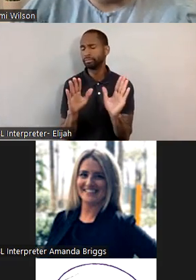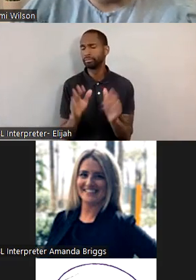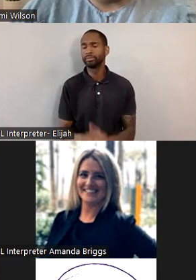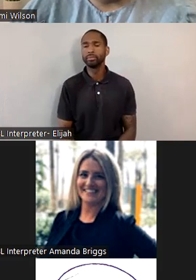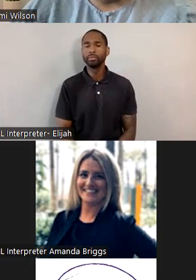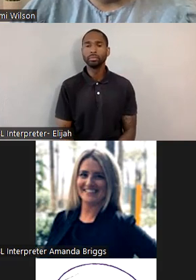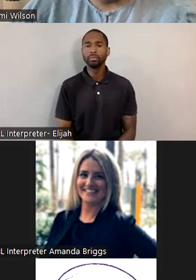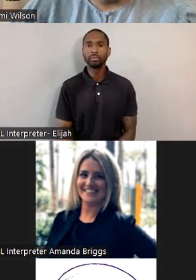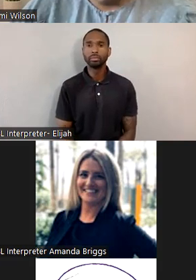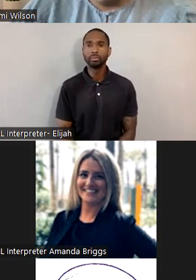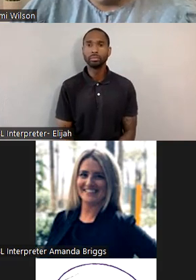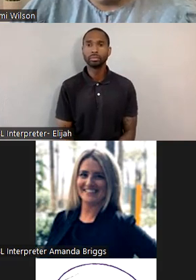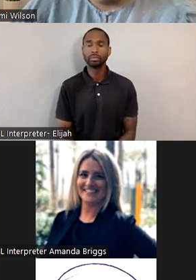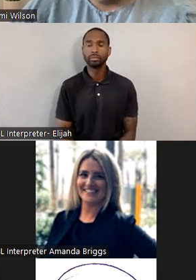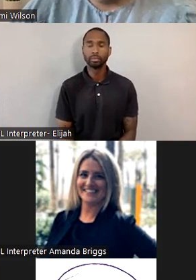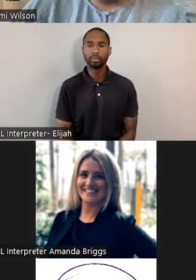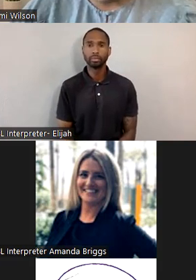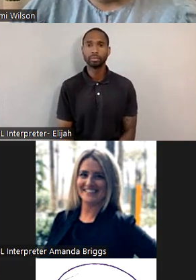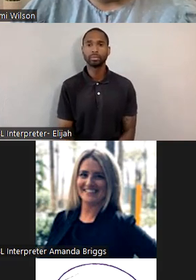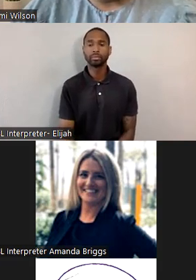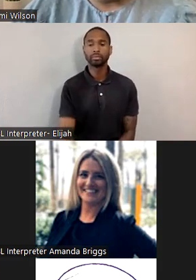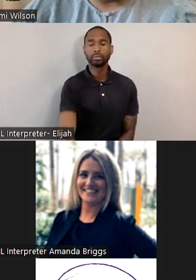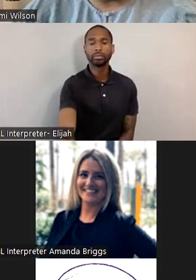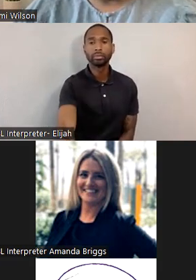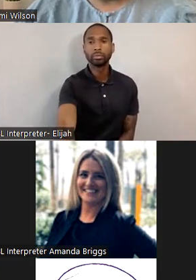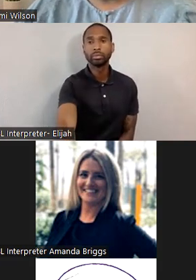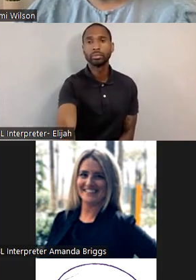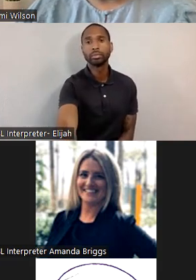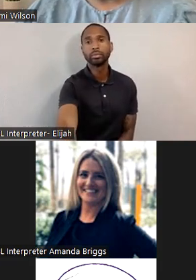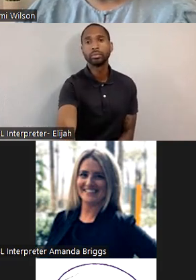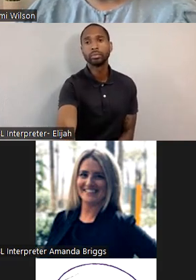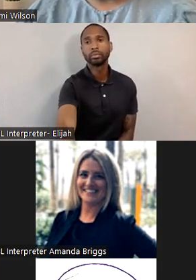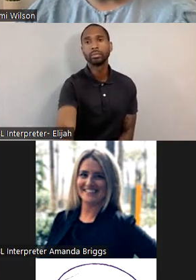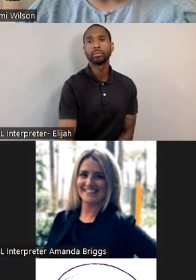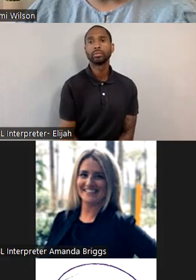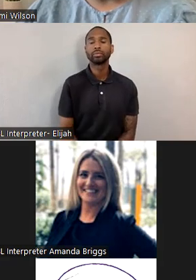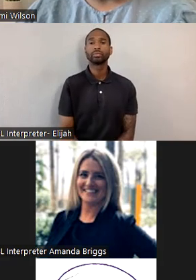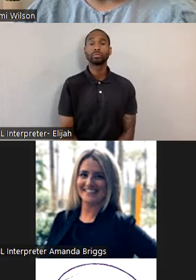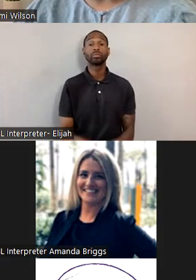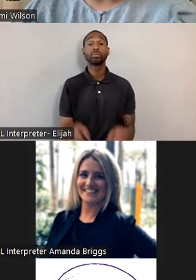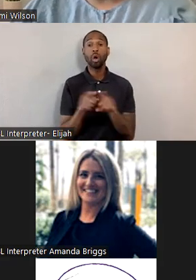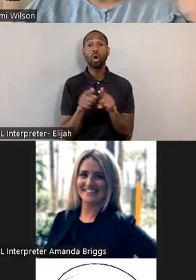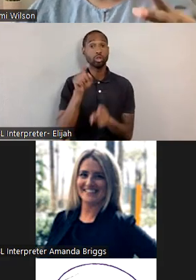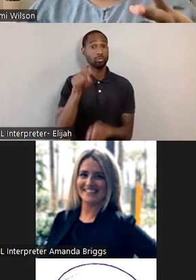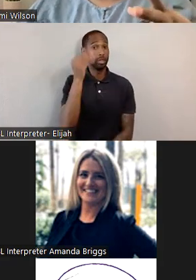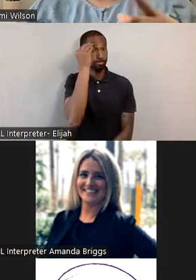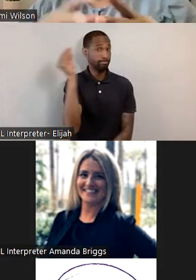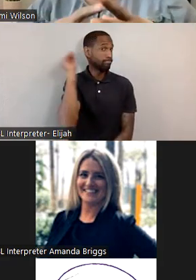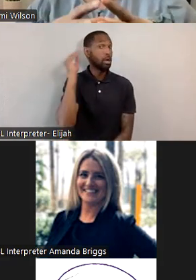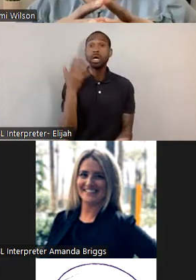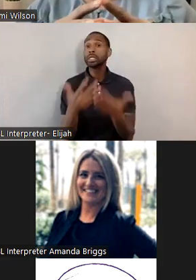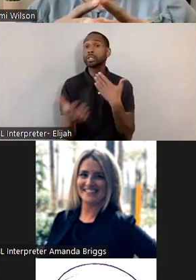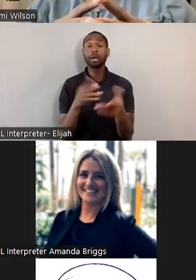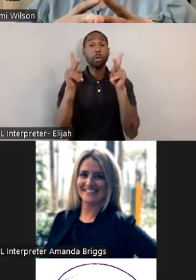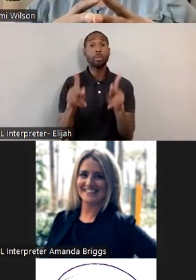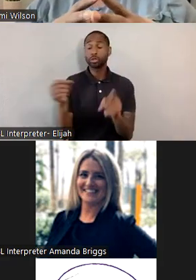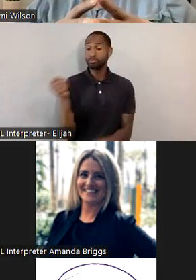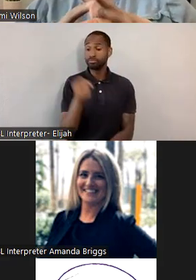Also, we have to keep in mind that just because someone is incarcerated doesn't